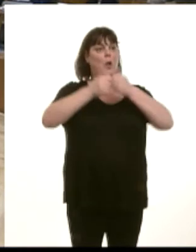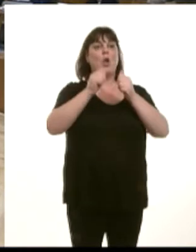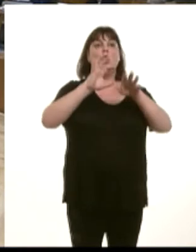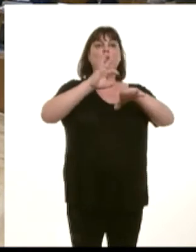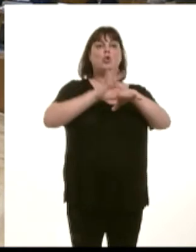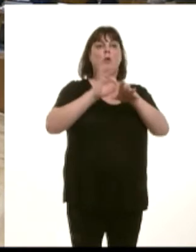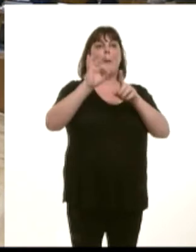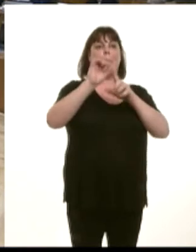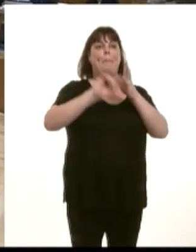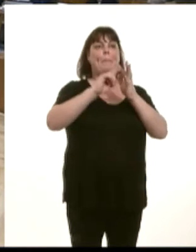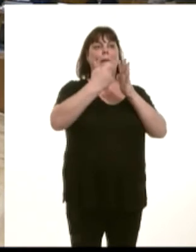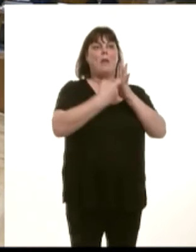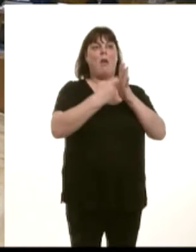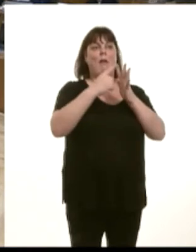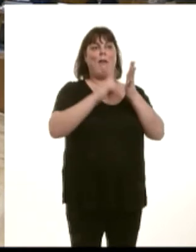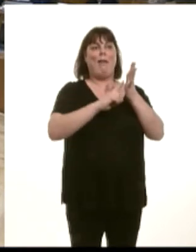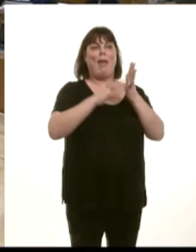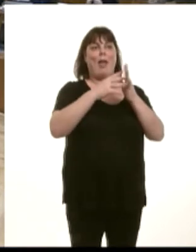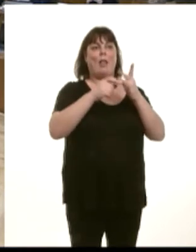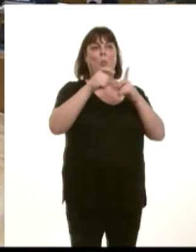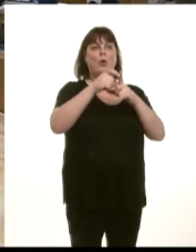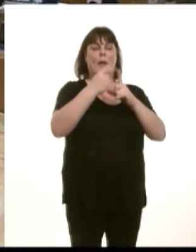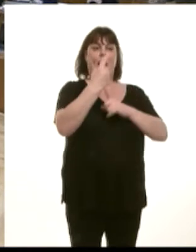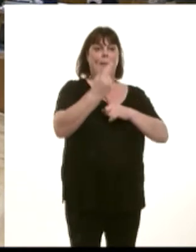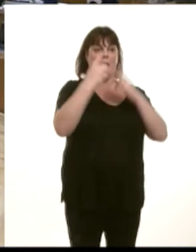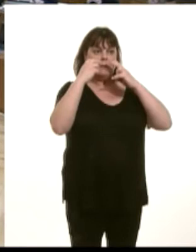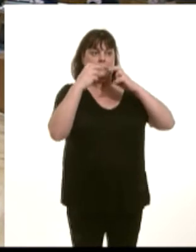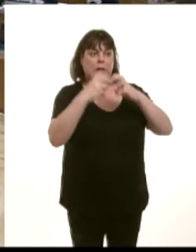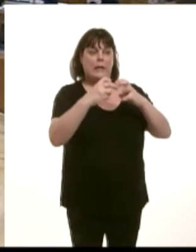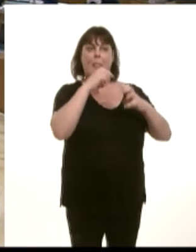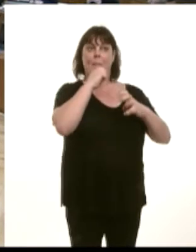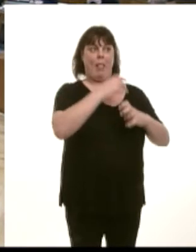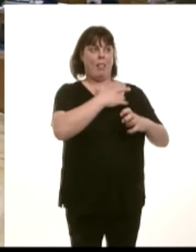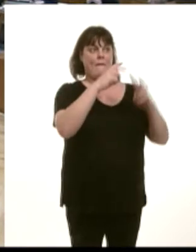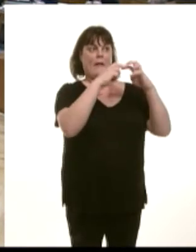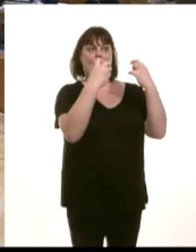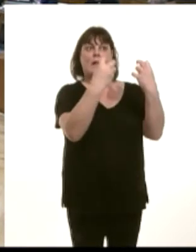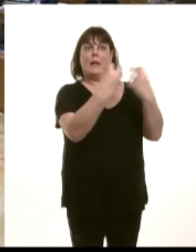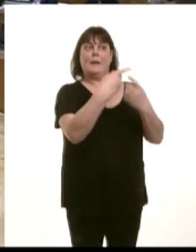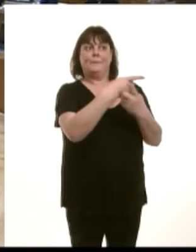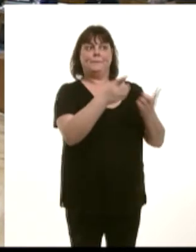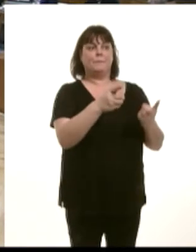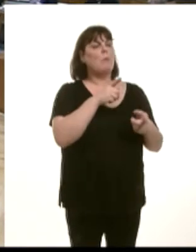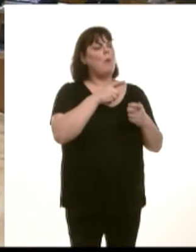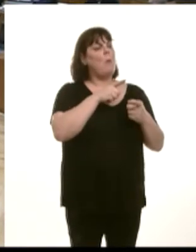has led the 35-year study and the large cohort of men from Caerphilly, most of whom are my constituents?